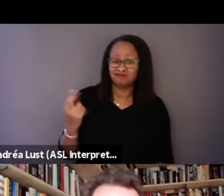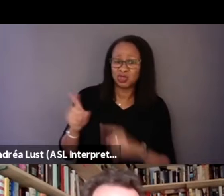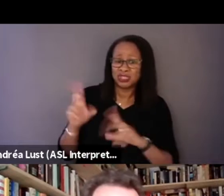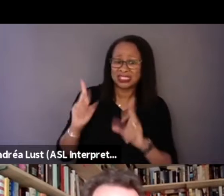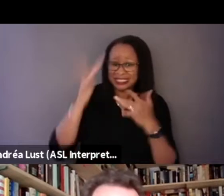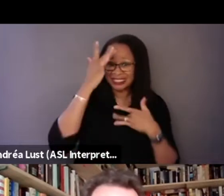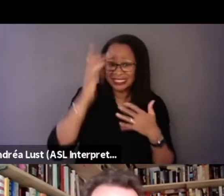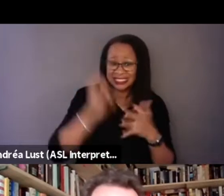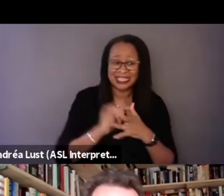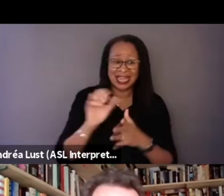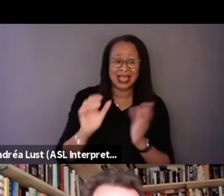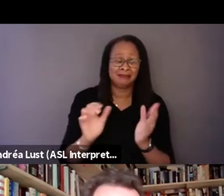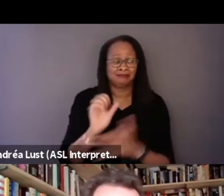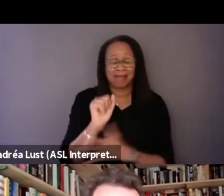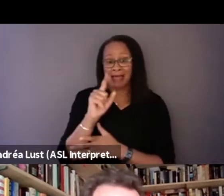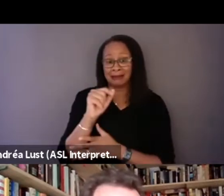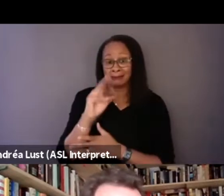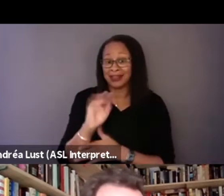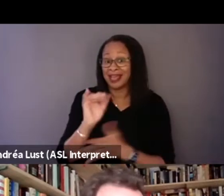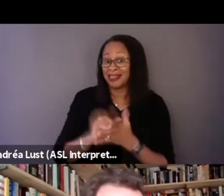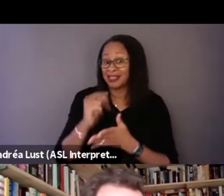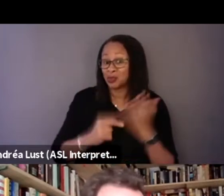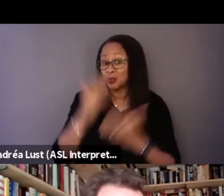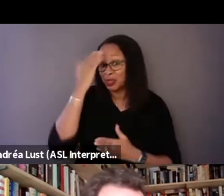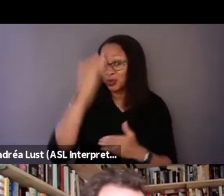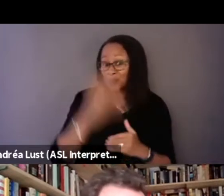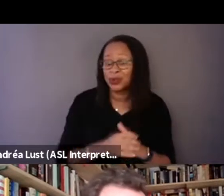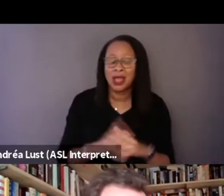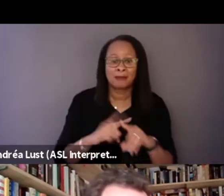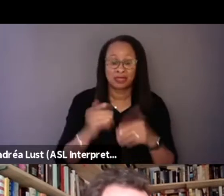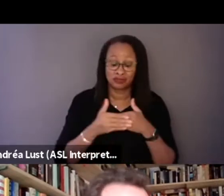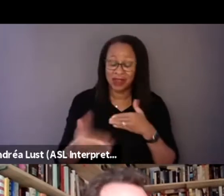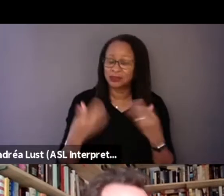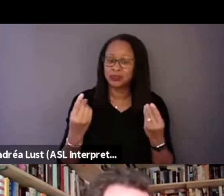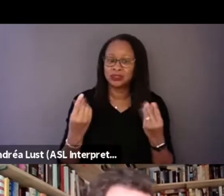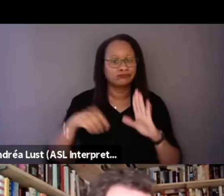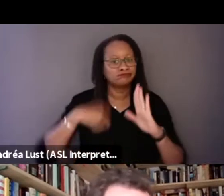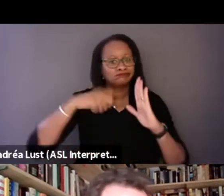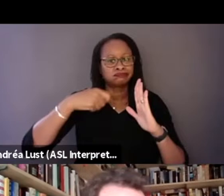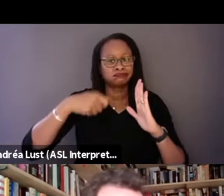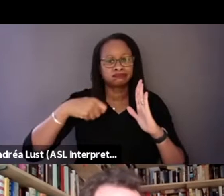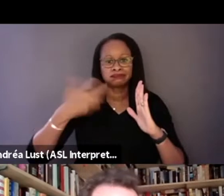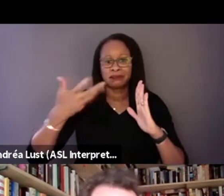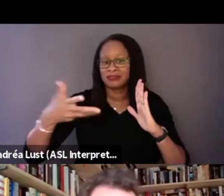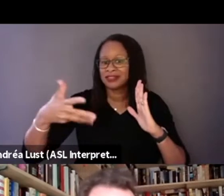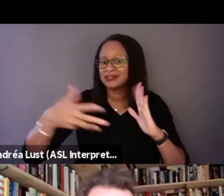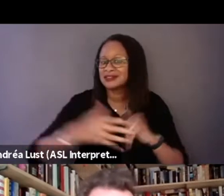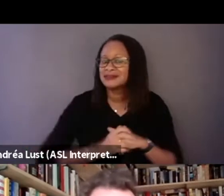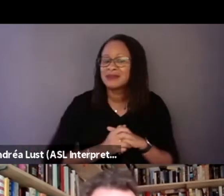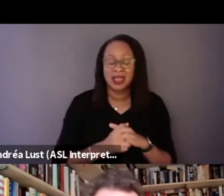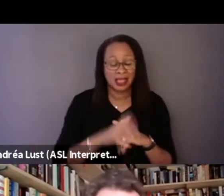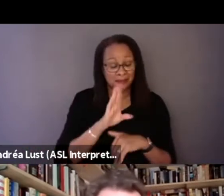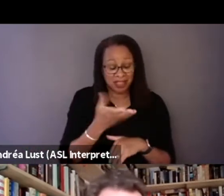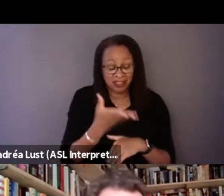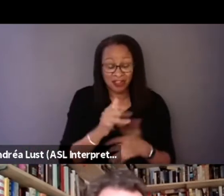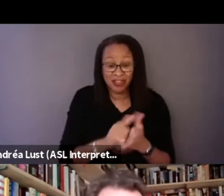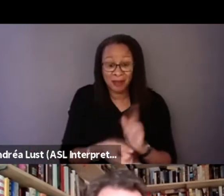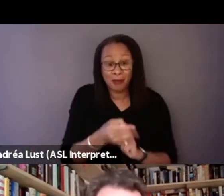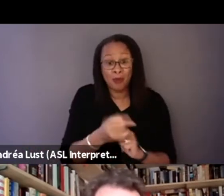And that was what we knew. But the rest of it was really just rolling the cameras because... and being there at that moment and really working with Ady and his family.